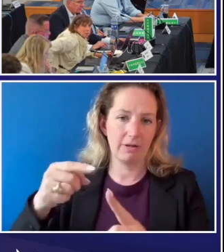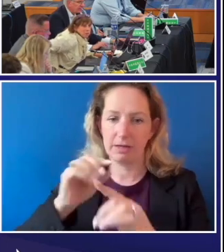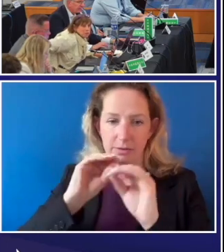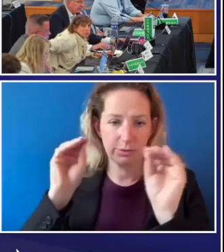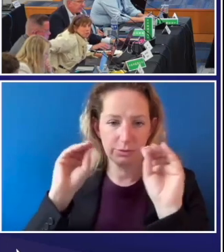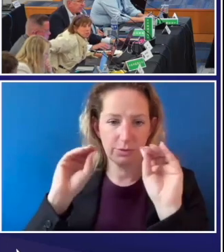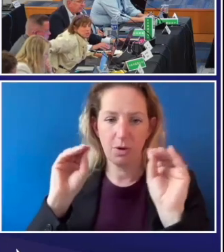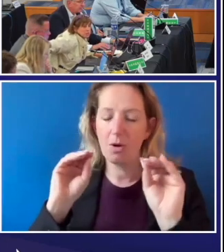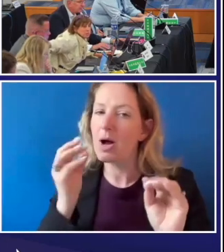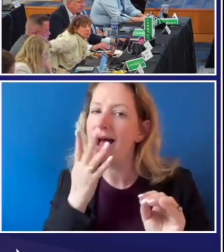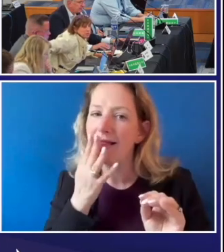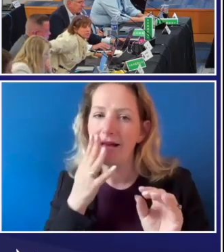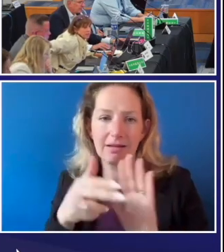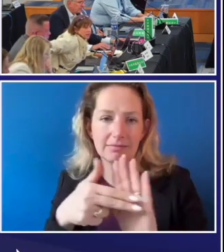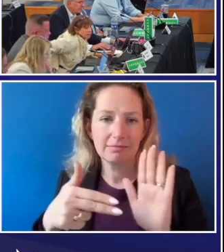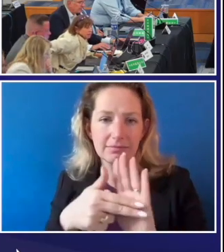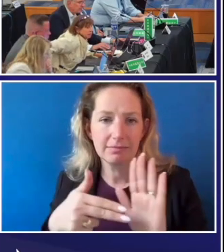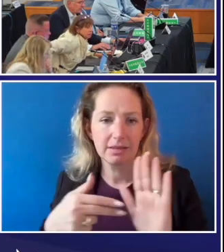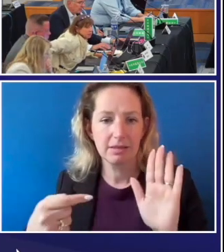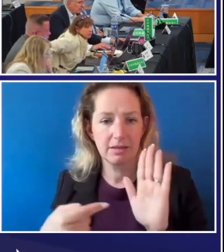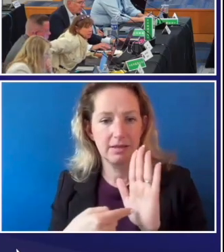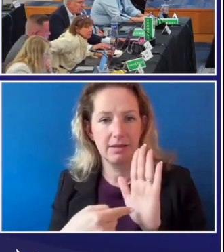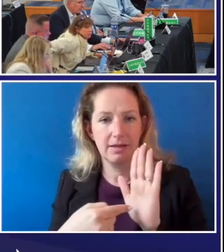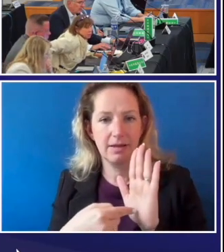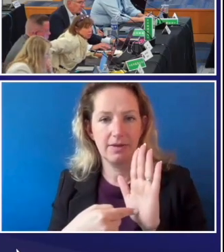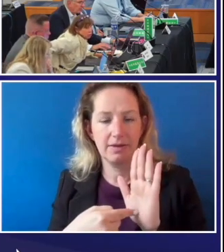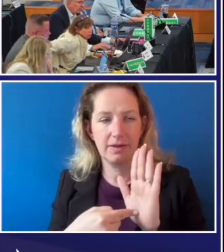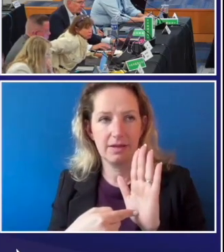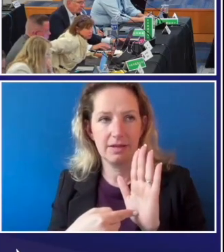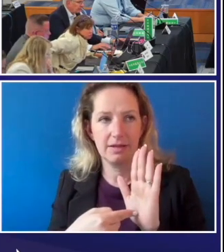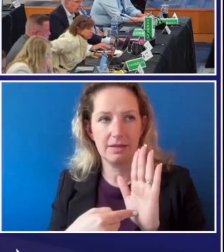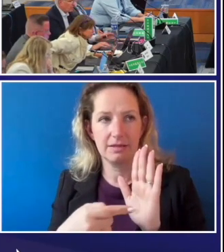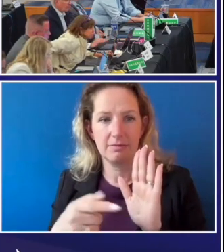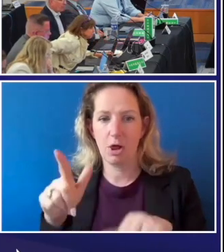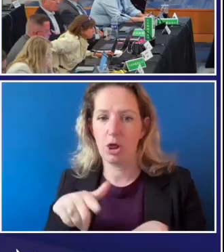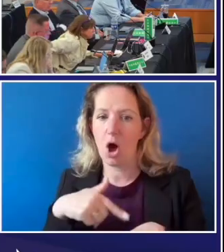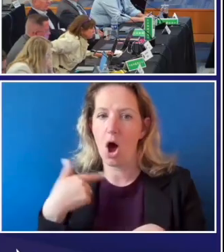which is, this is the edit. This is a we had a long conversation about this. I think it was yesterday.